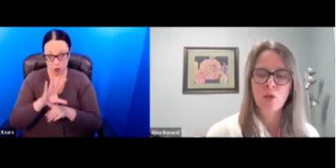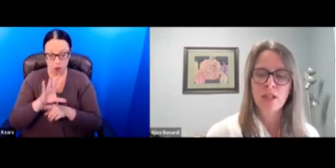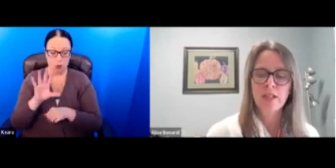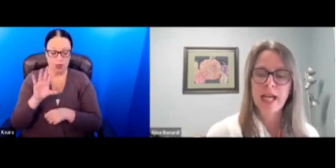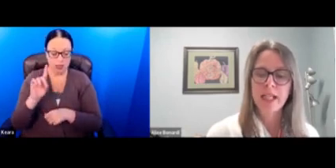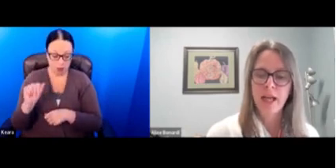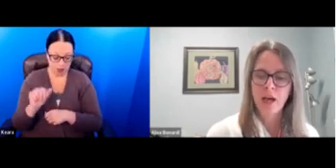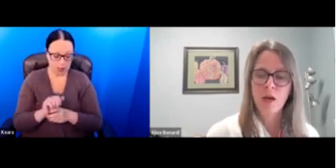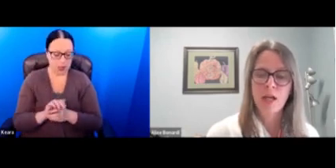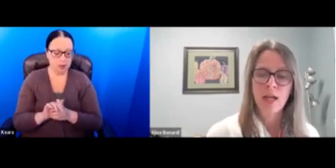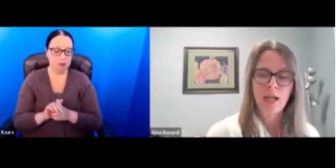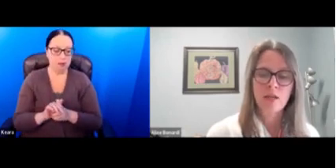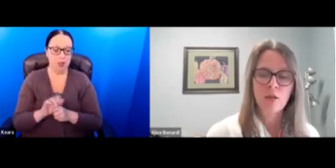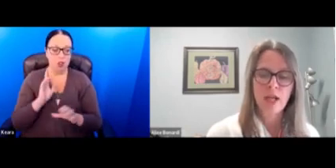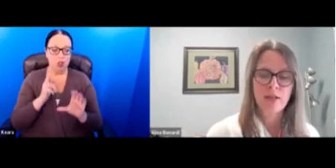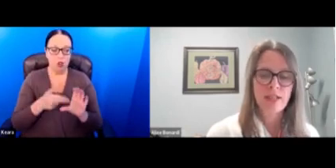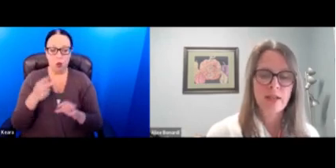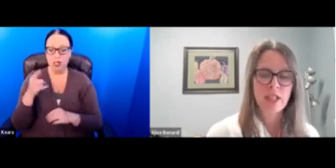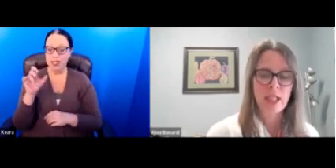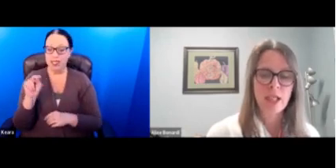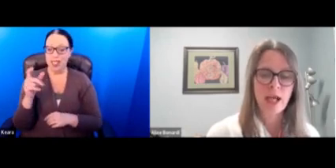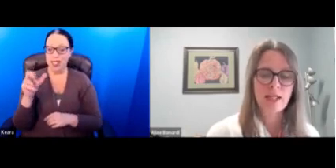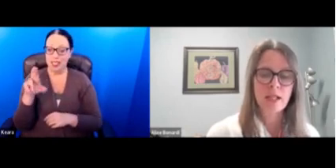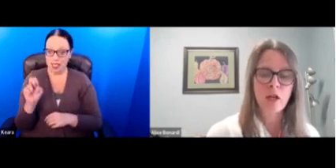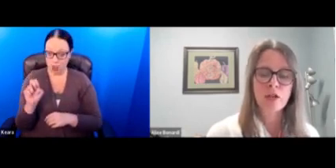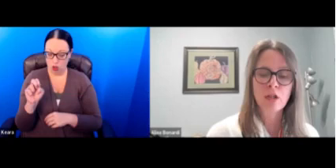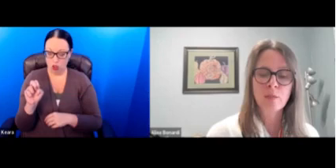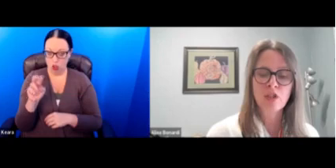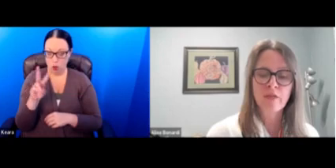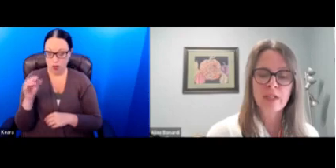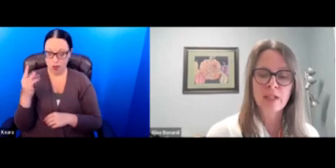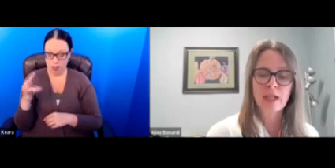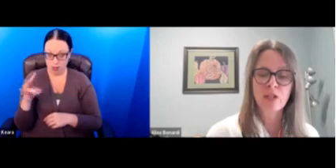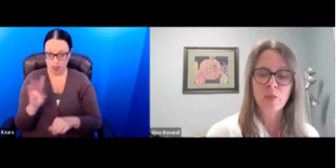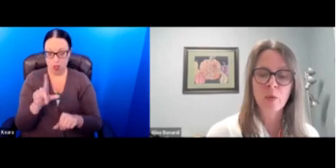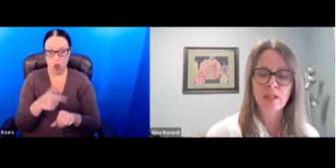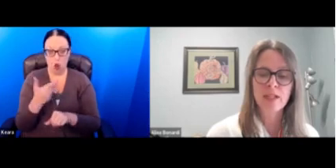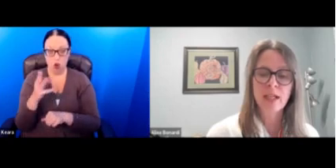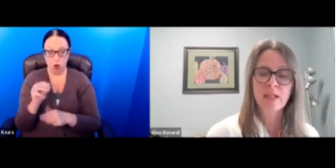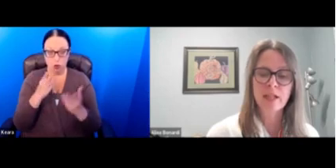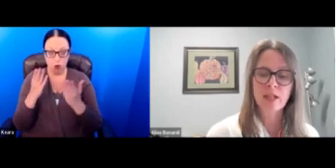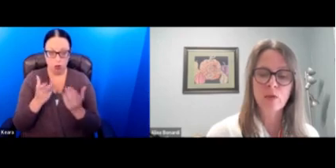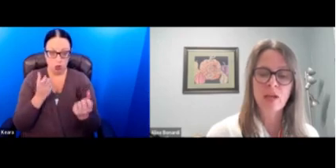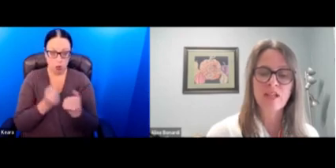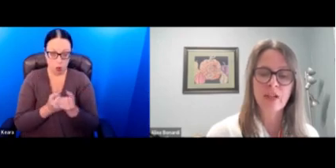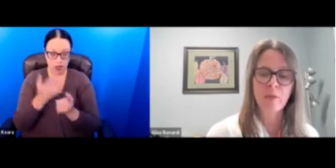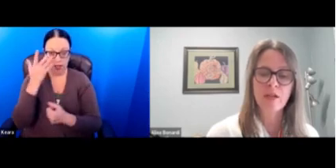joined TennCare in 2017 as the long term services and supports Intellectual and Developmental